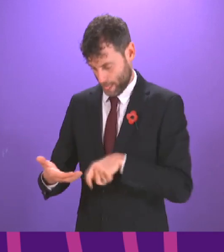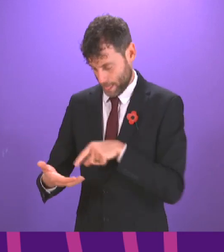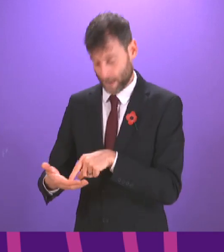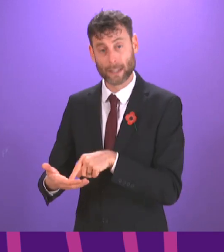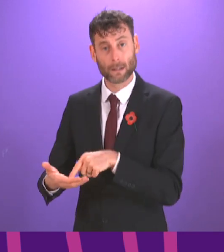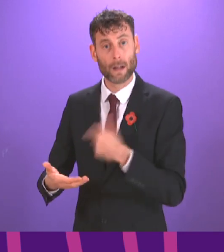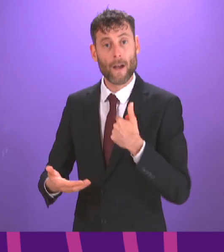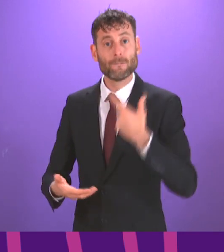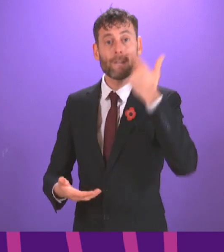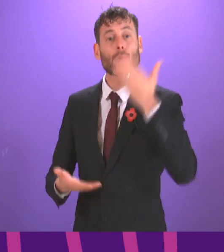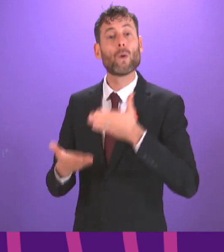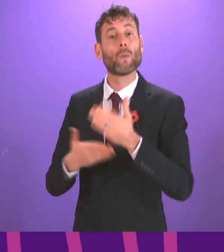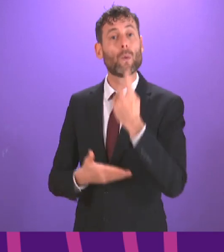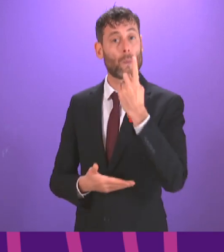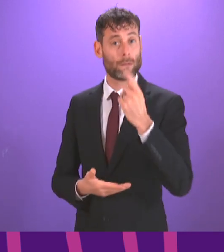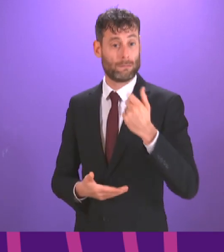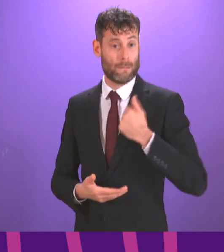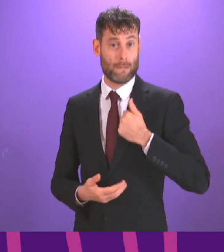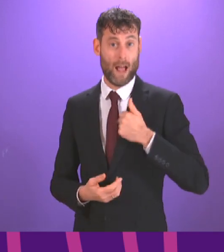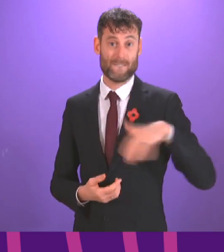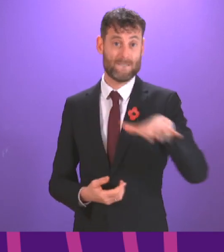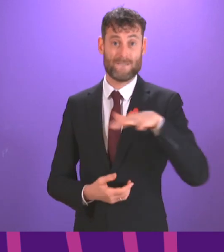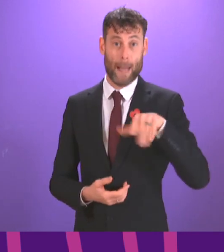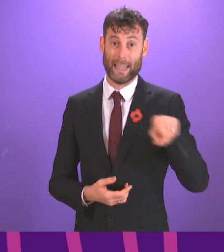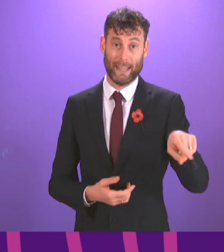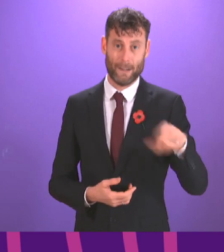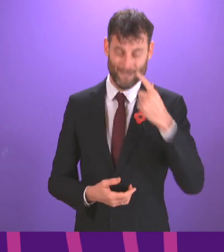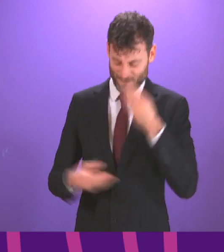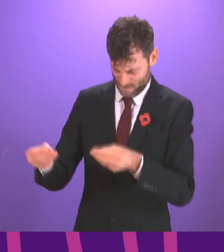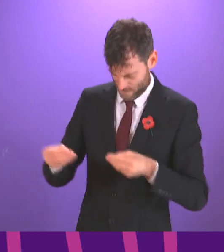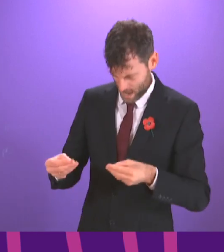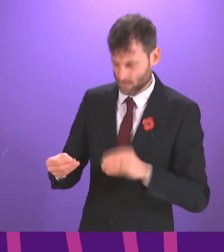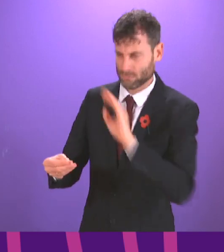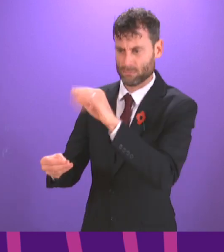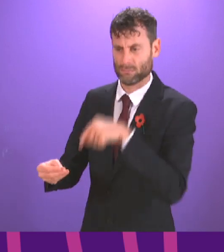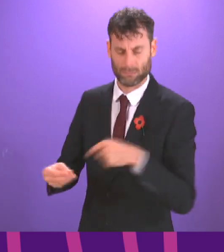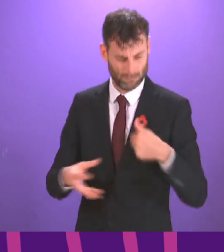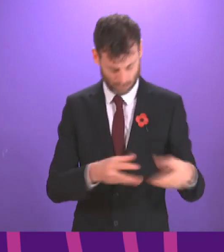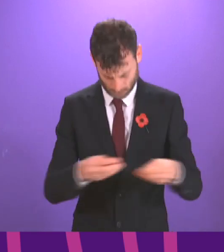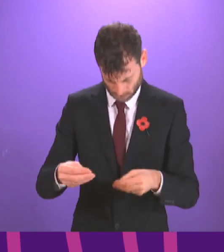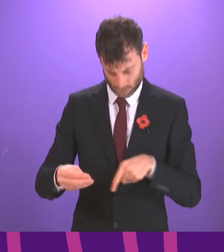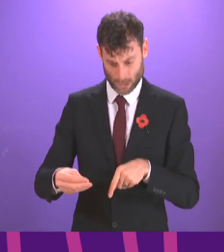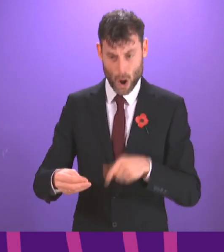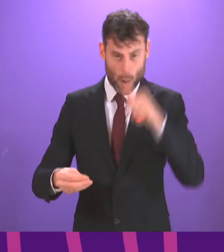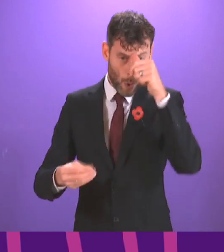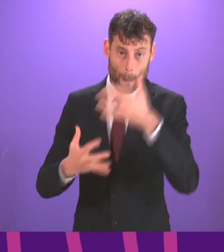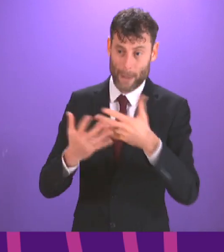the door of a member of my own family, who told me about it, and many people received it.